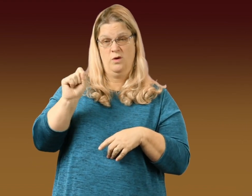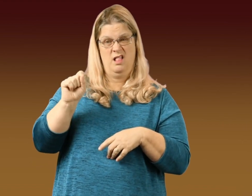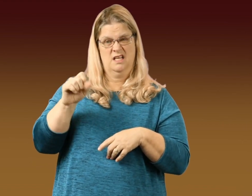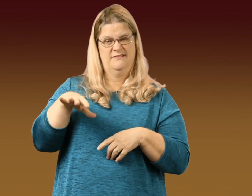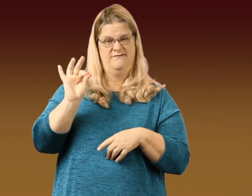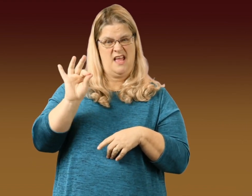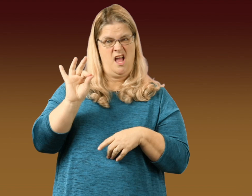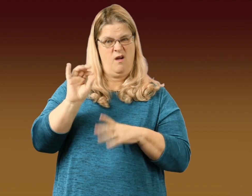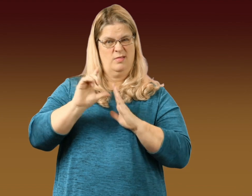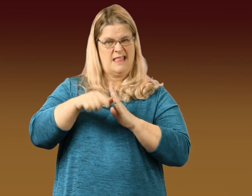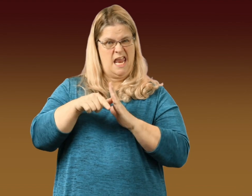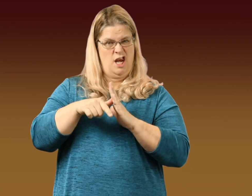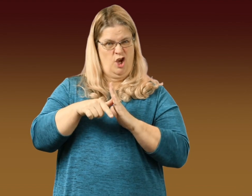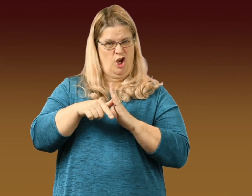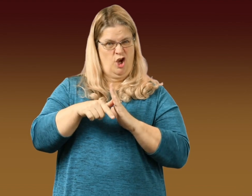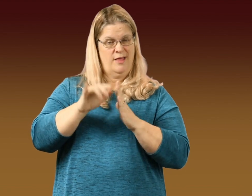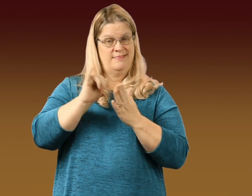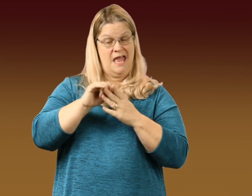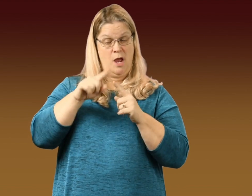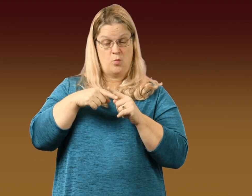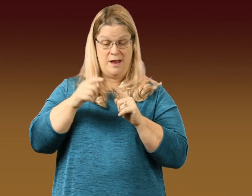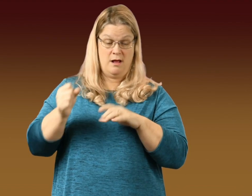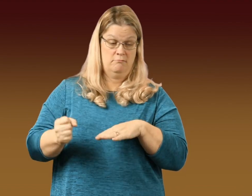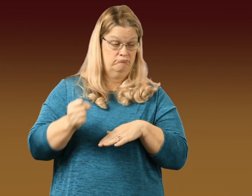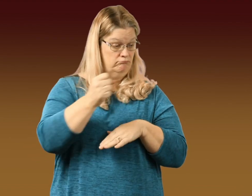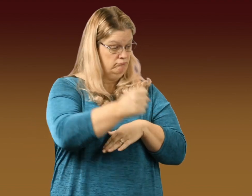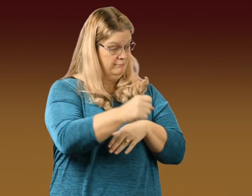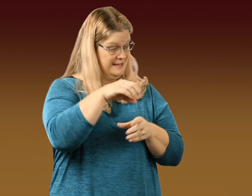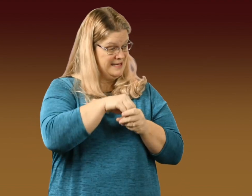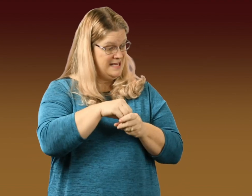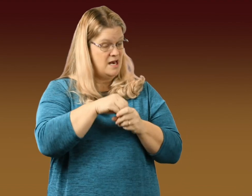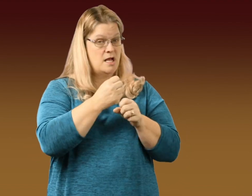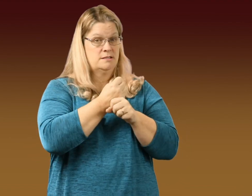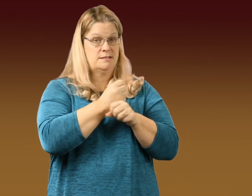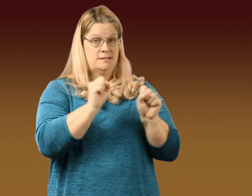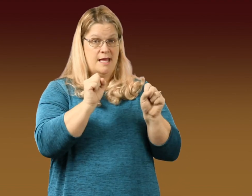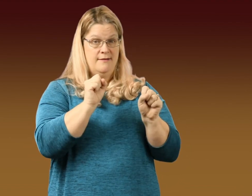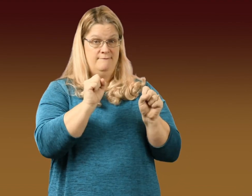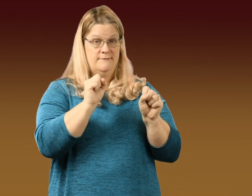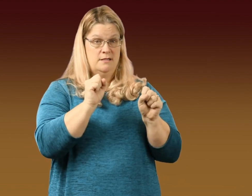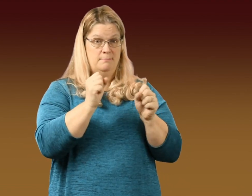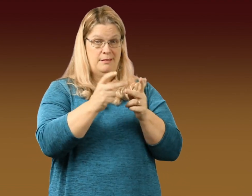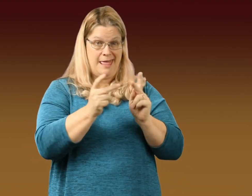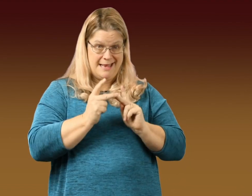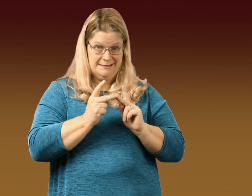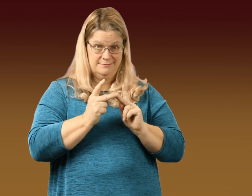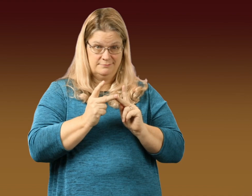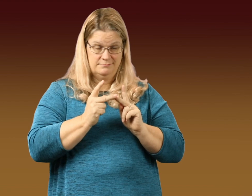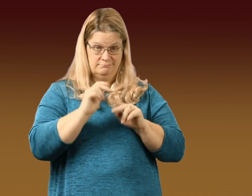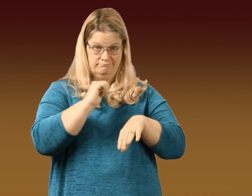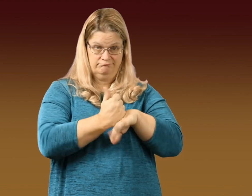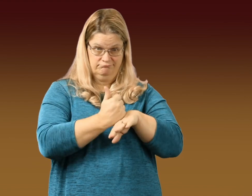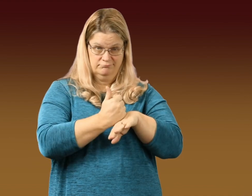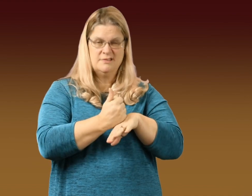Dr. Willis found, during the course of his study, that whenever the children were placed